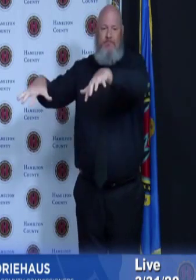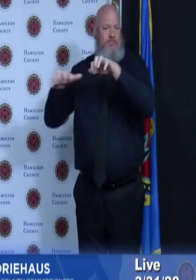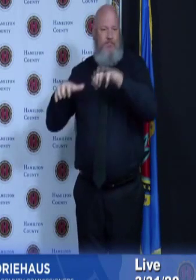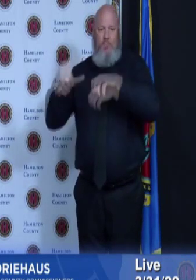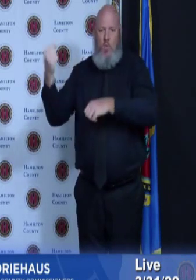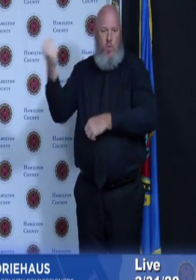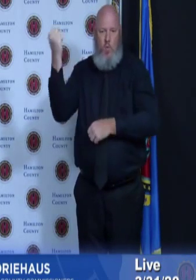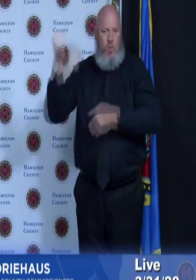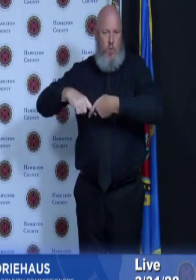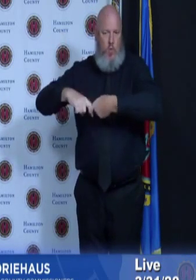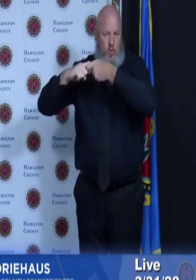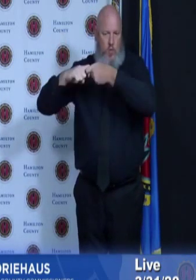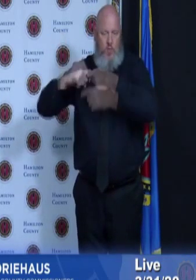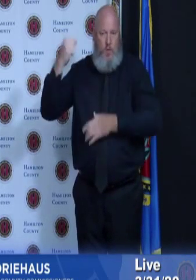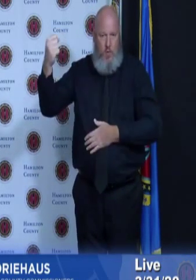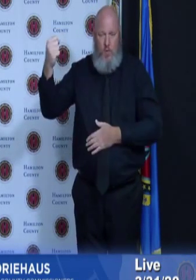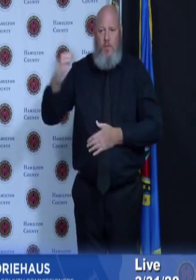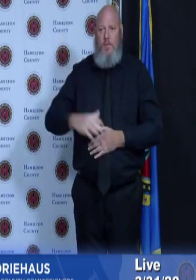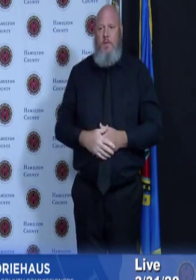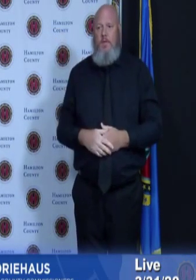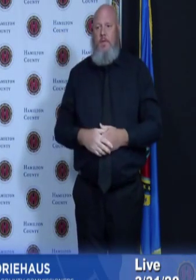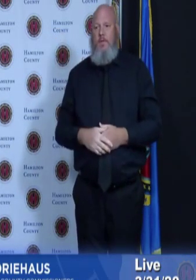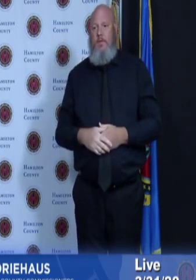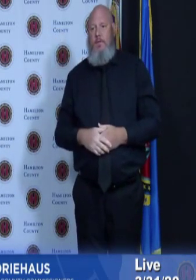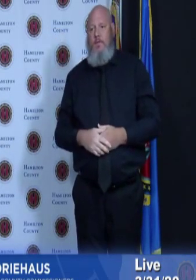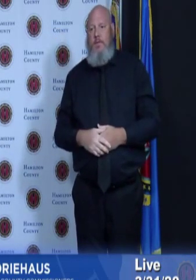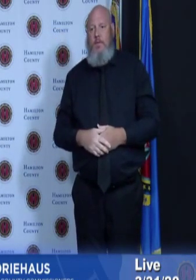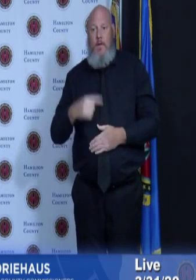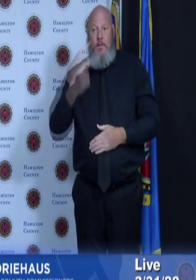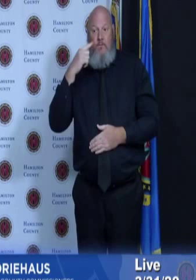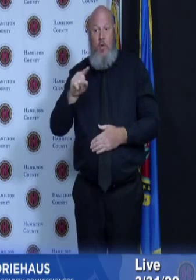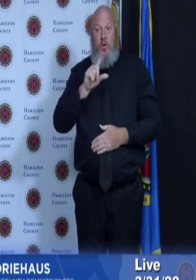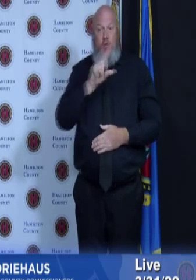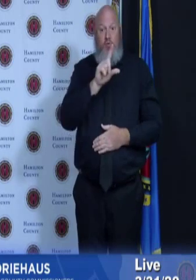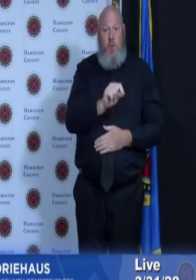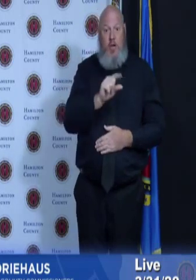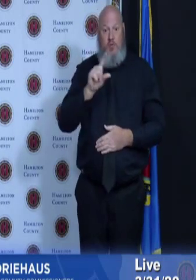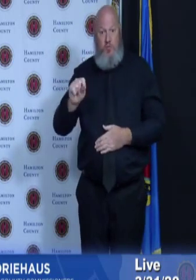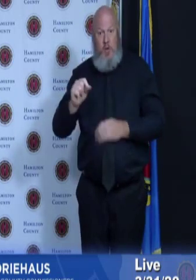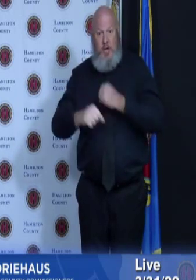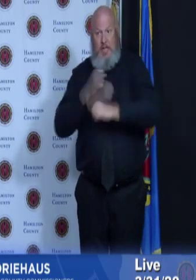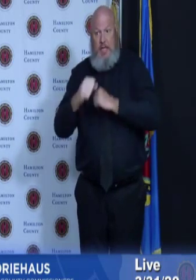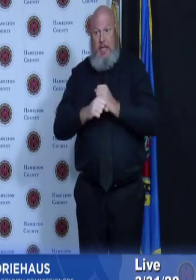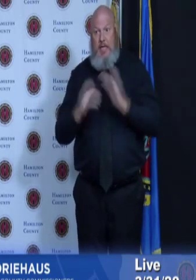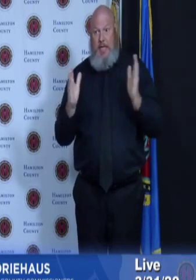is that we cannot yet be sure whether these efforts will be sufficient so we